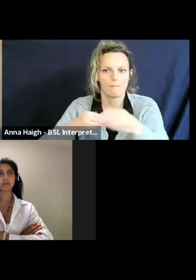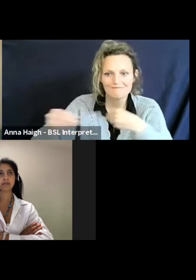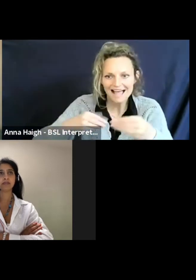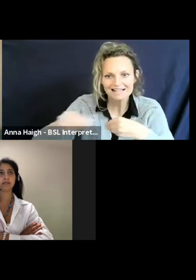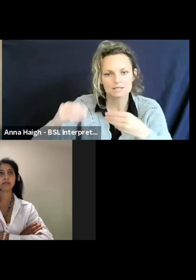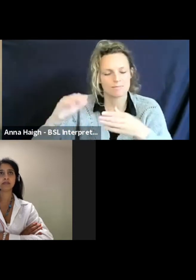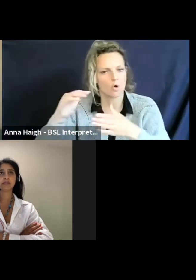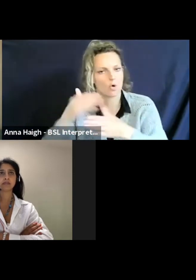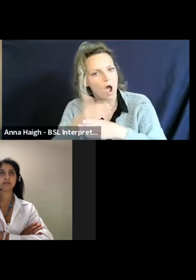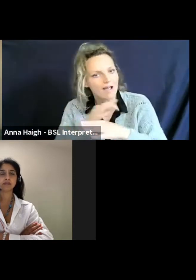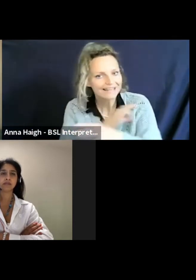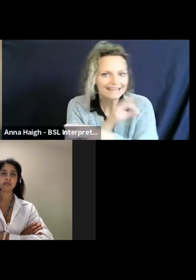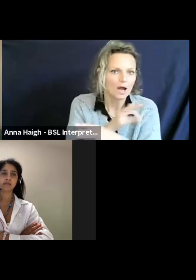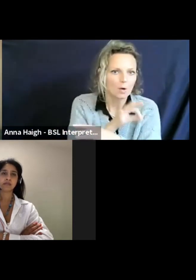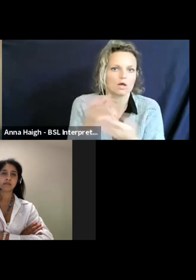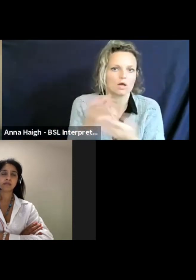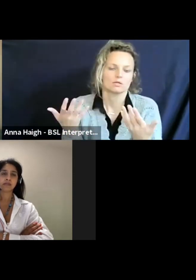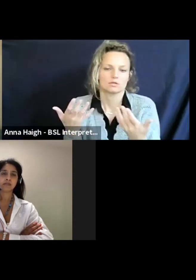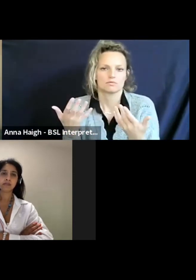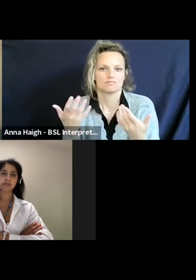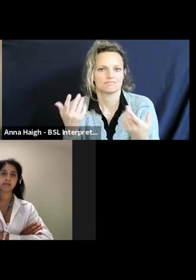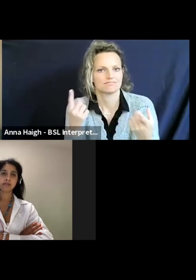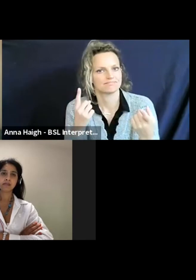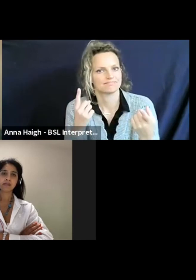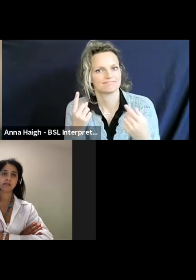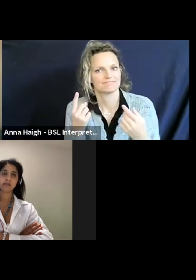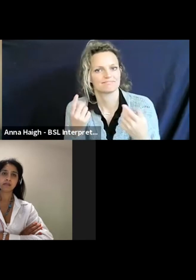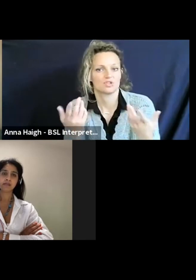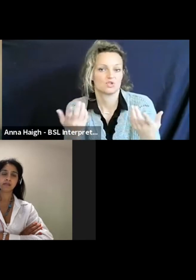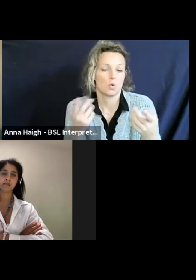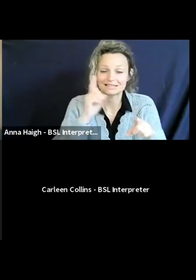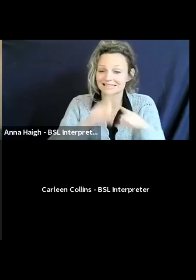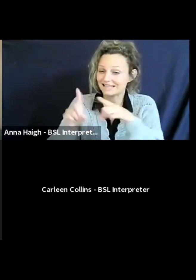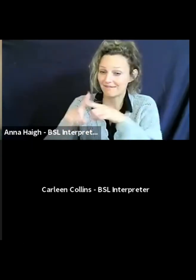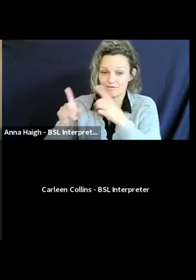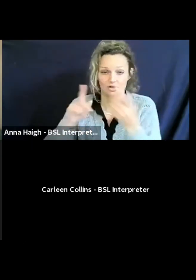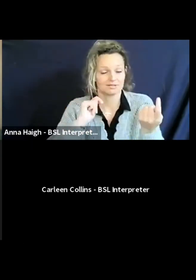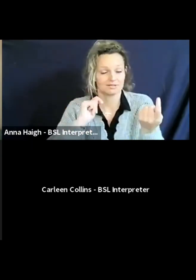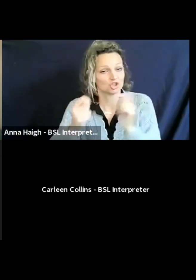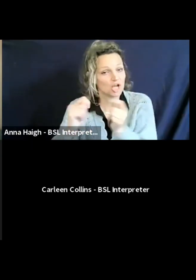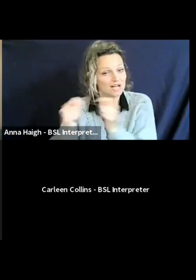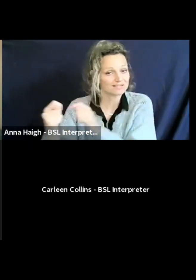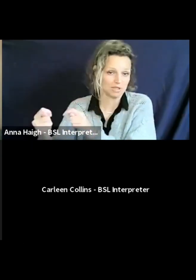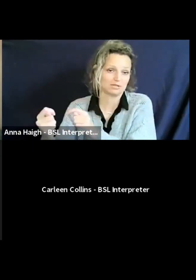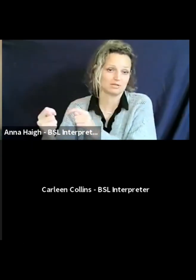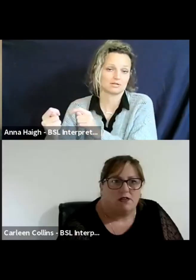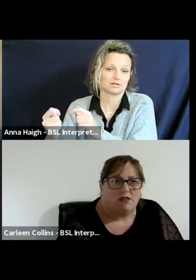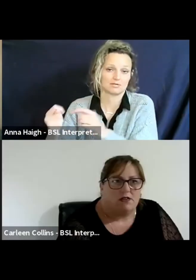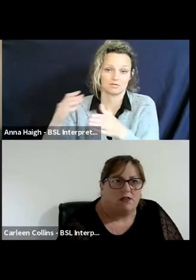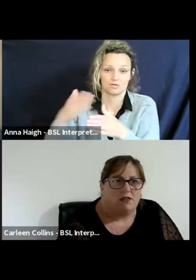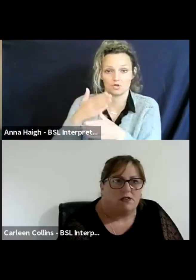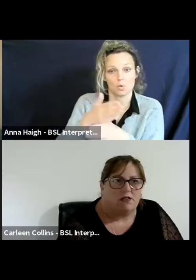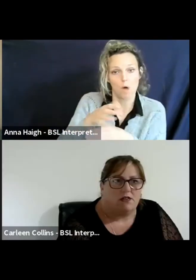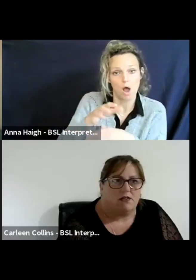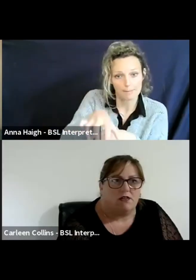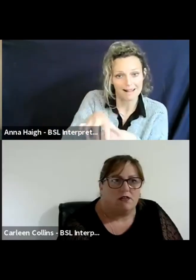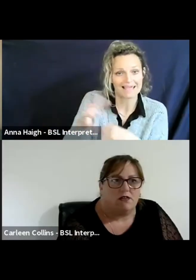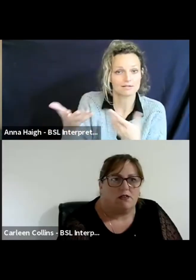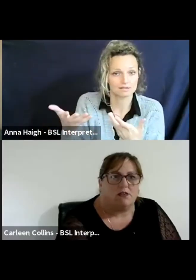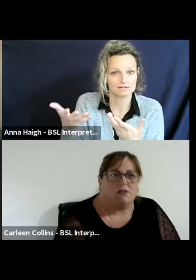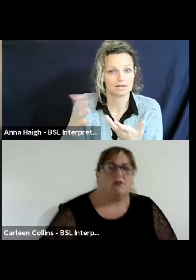they need, if they need time off work, on a permanent basis or temporary basis.